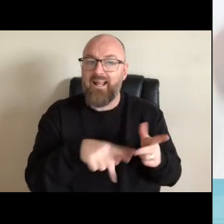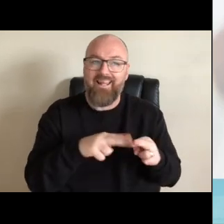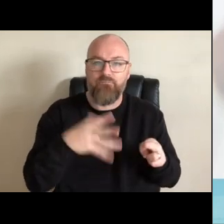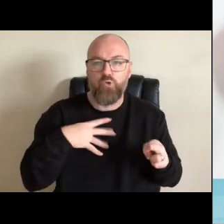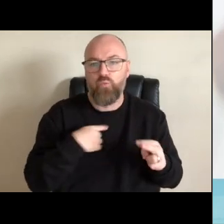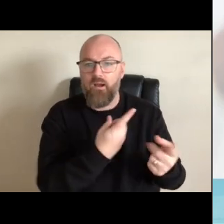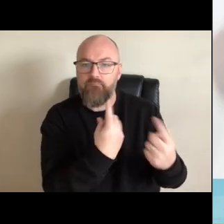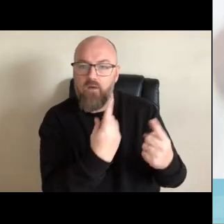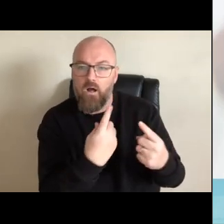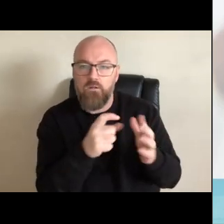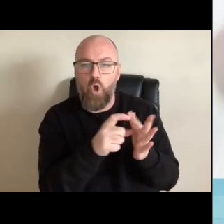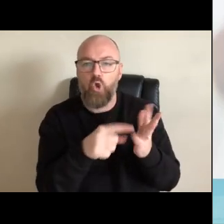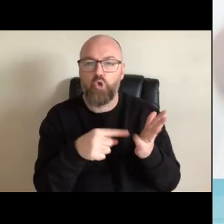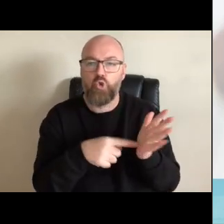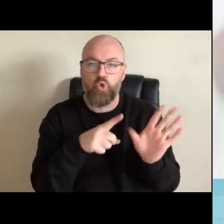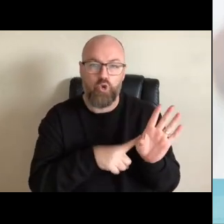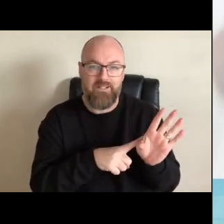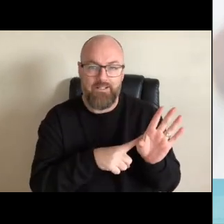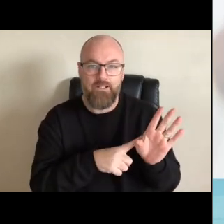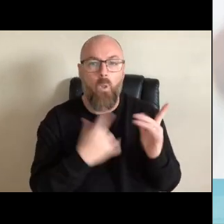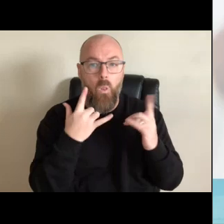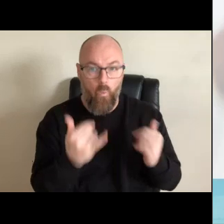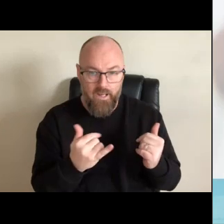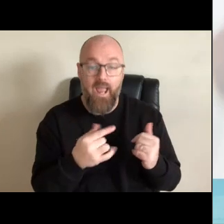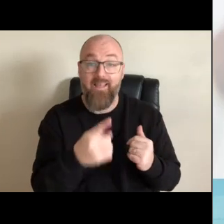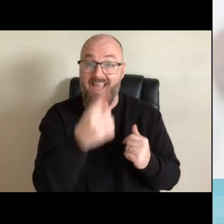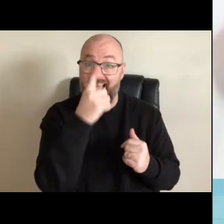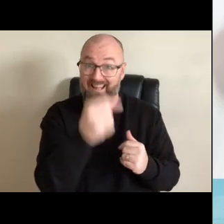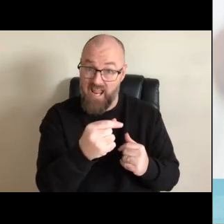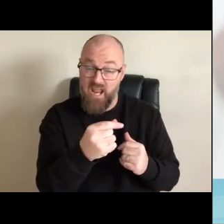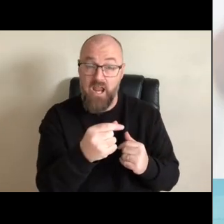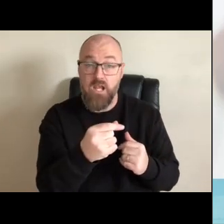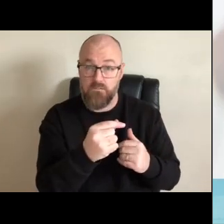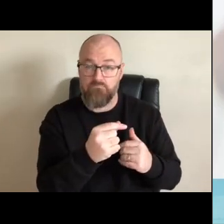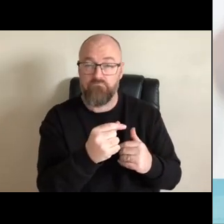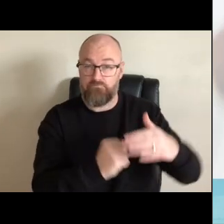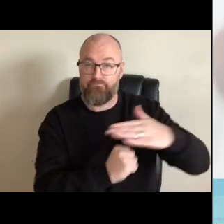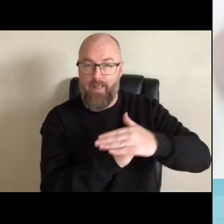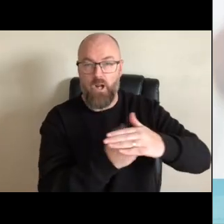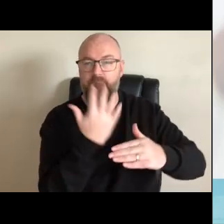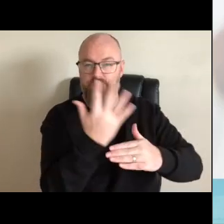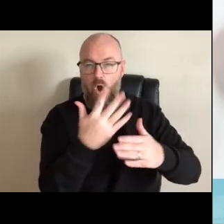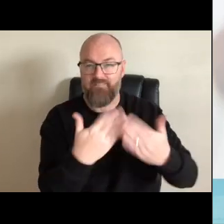up to 5 days before their Court event um that's because a lot of the Court events in the family